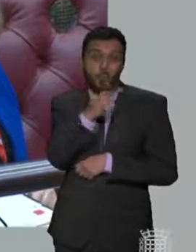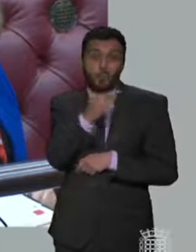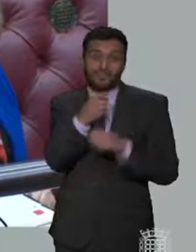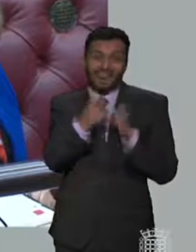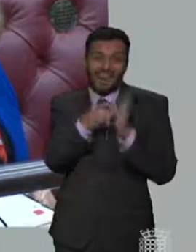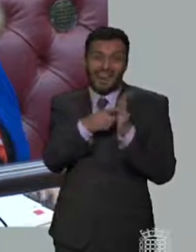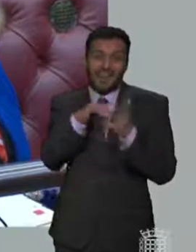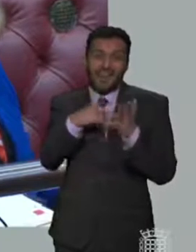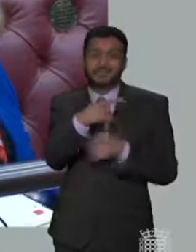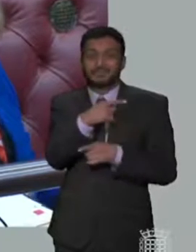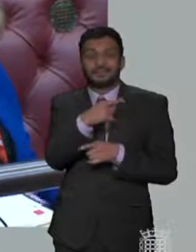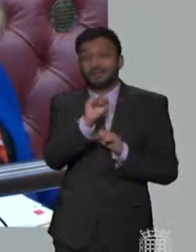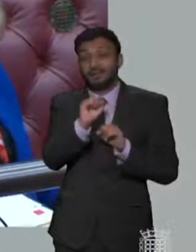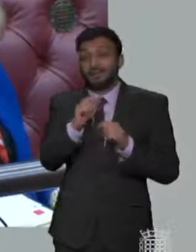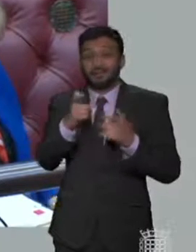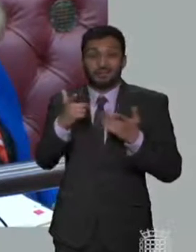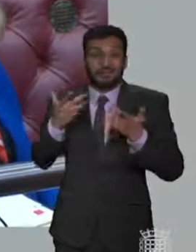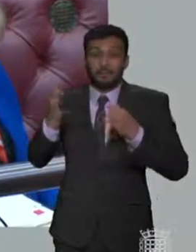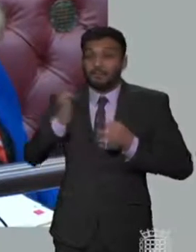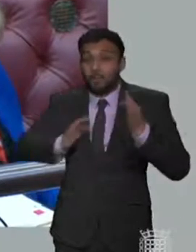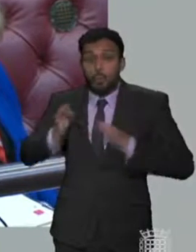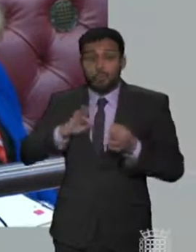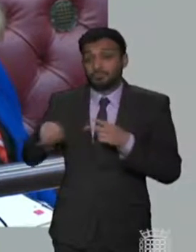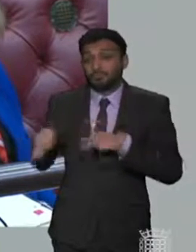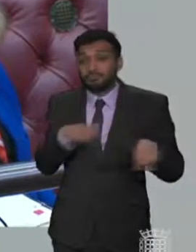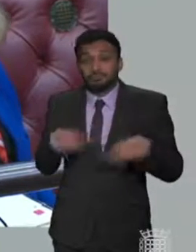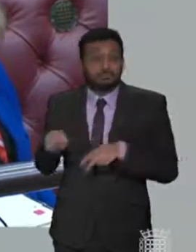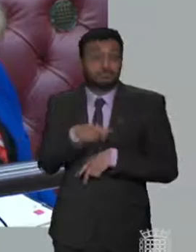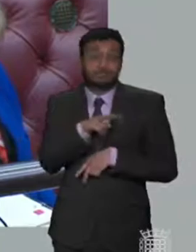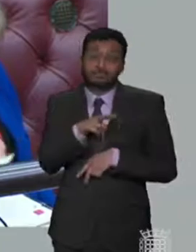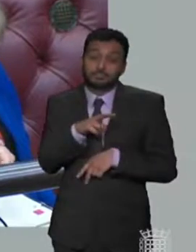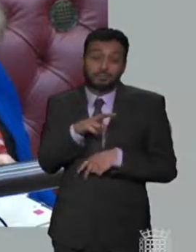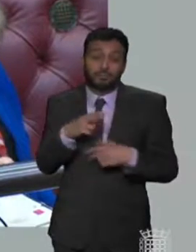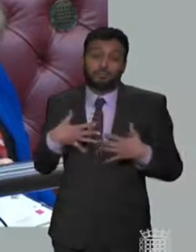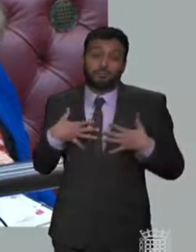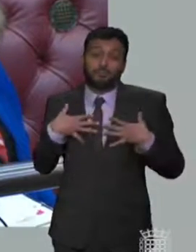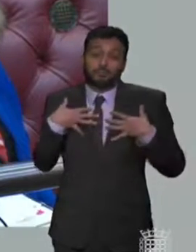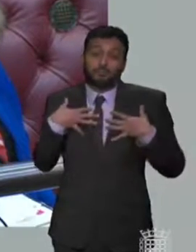it did lift our hearts and it has had a profound effect which we're all grateful um